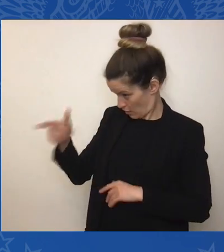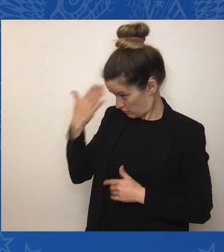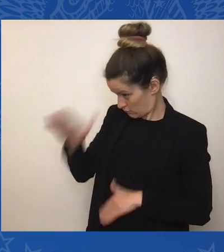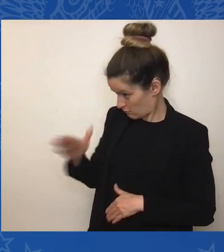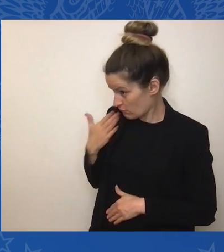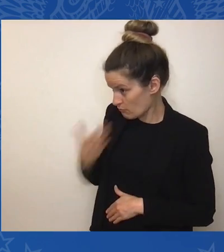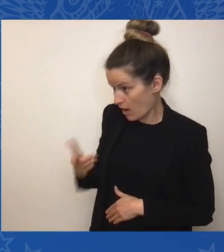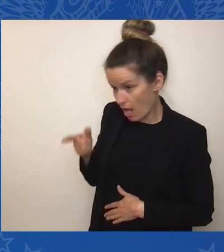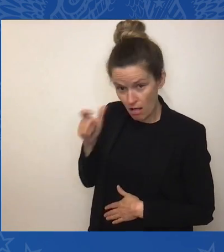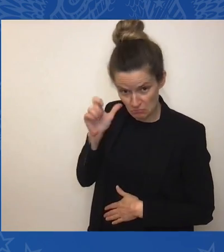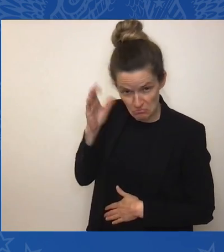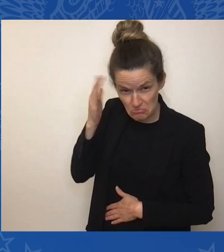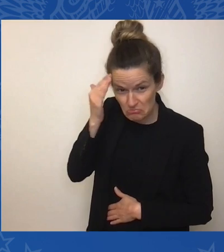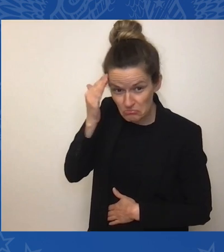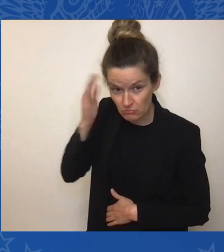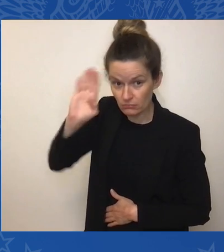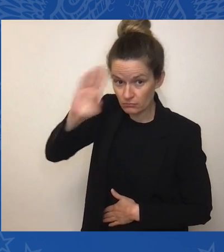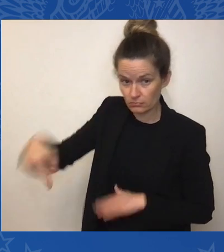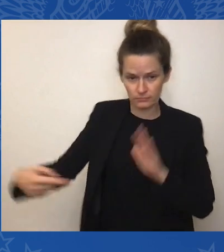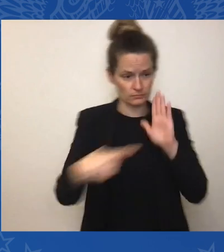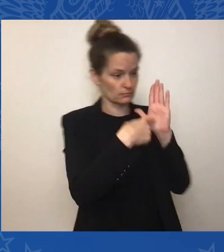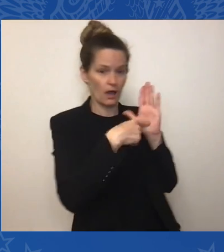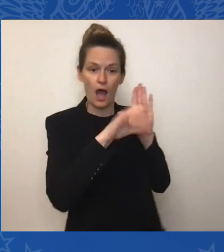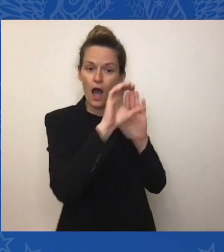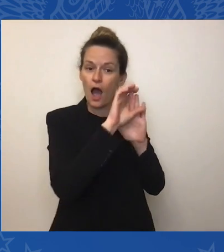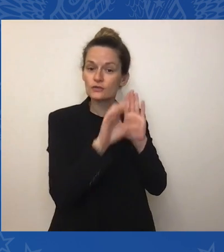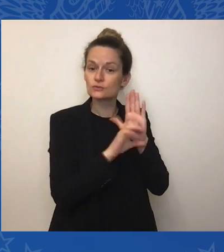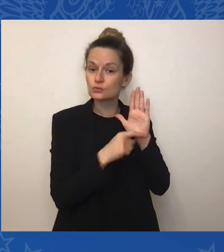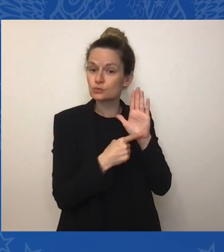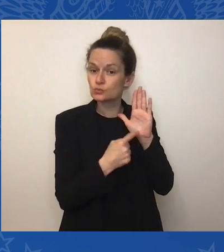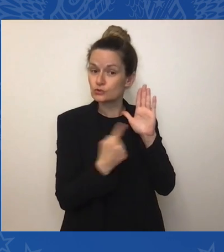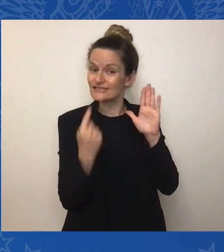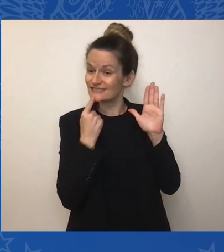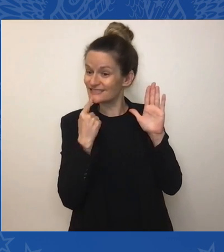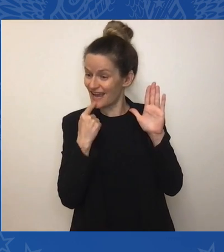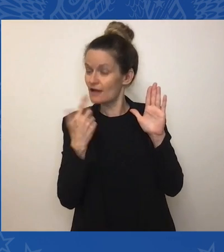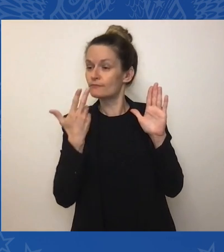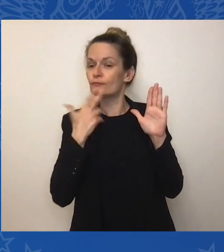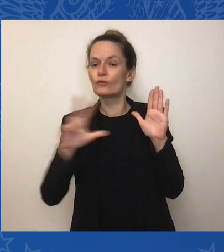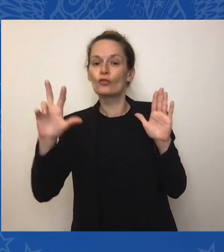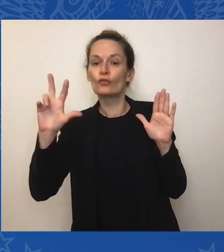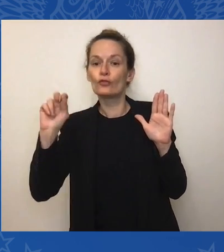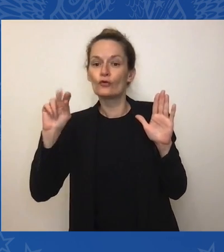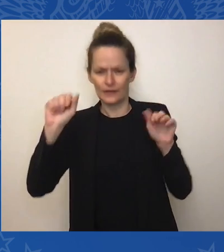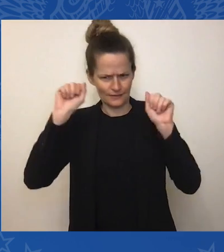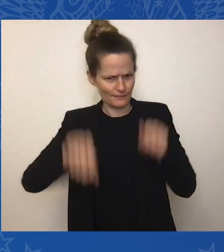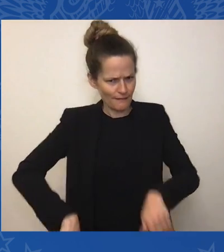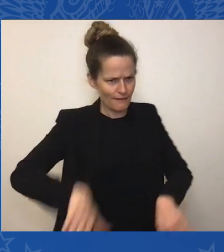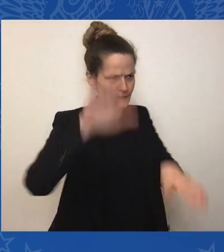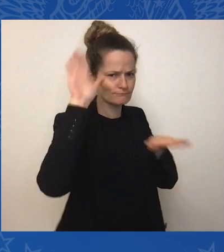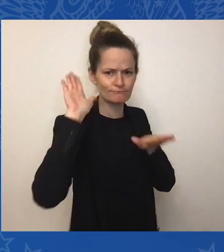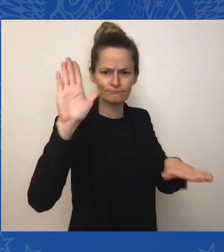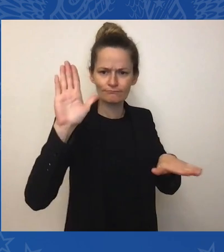but you can be elected at any age they want to elect you. So why the hell I did it, I wasn't sure. But I got in a car in Dover,